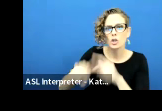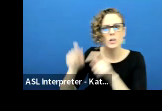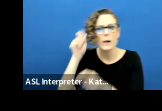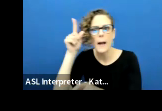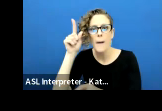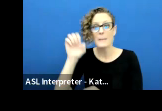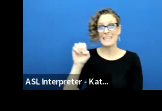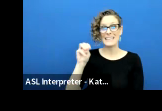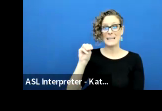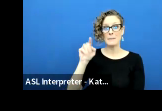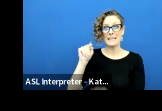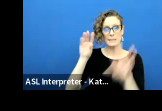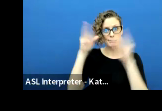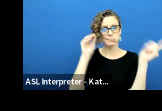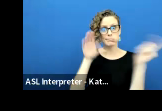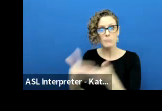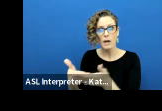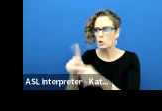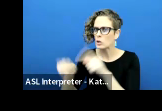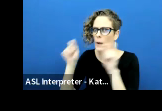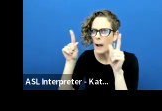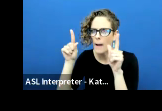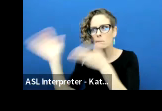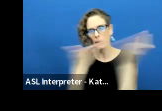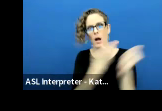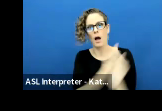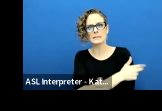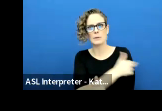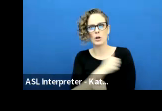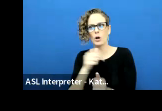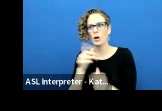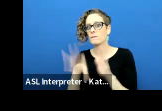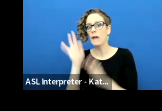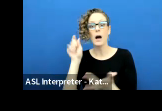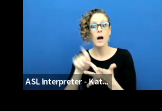and I found out his insulin level dropped to 35 100 is normal for those of you who